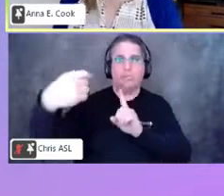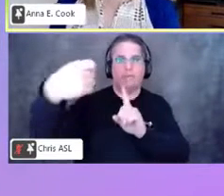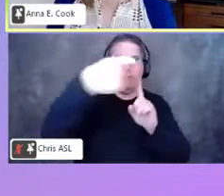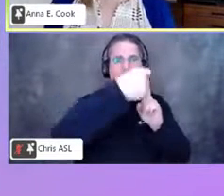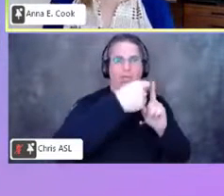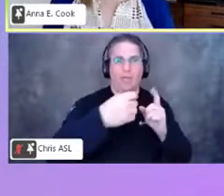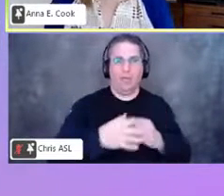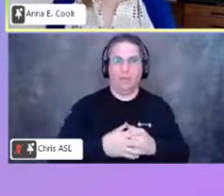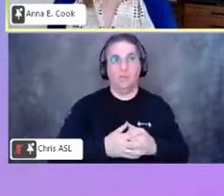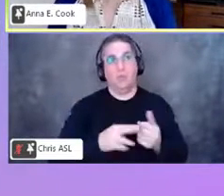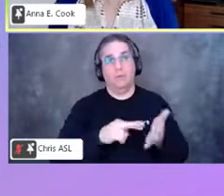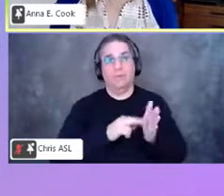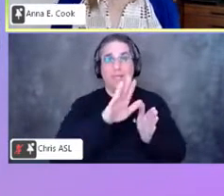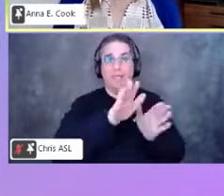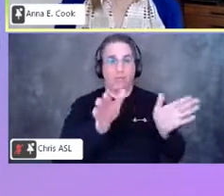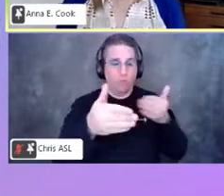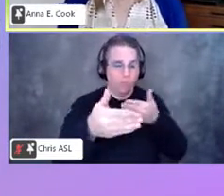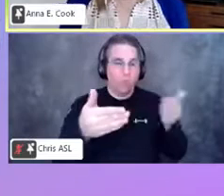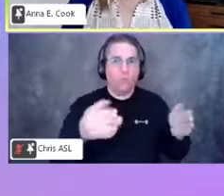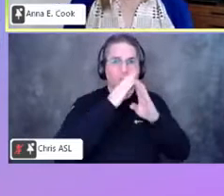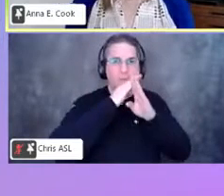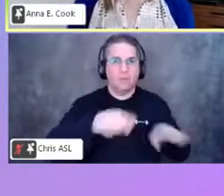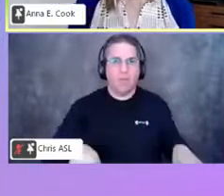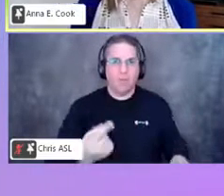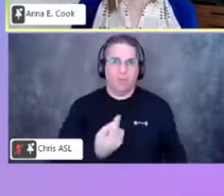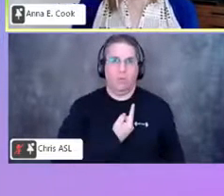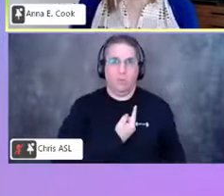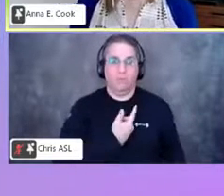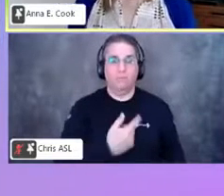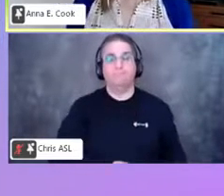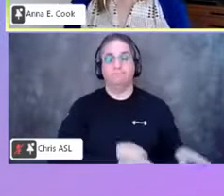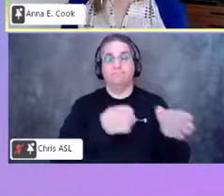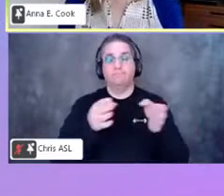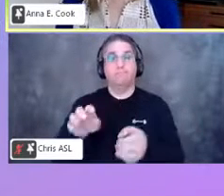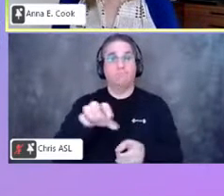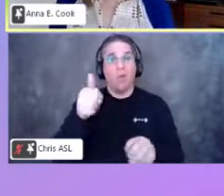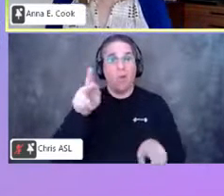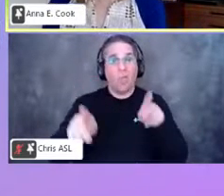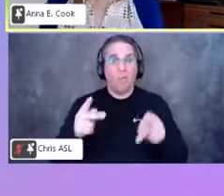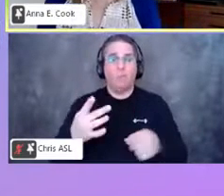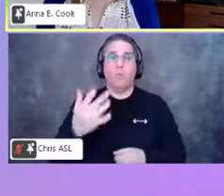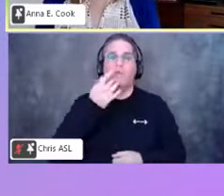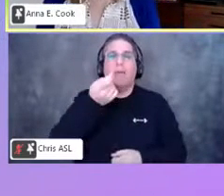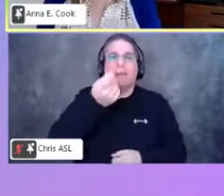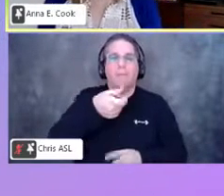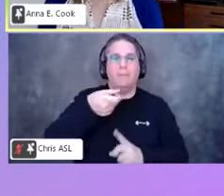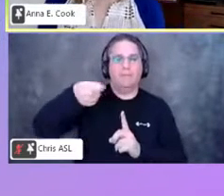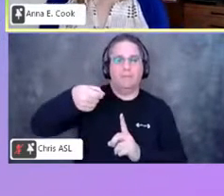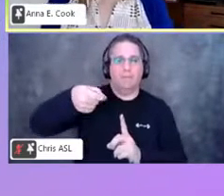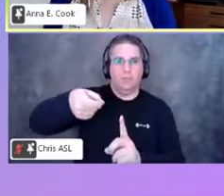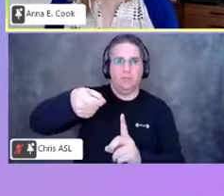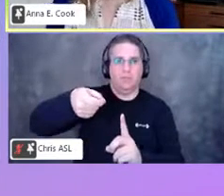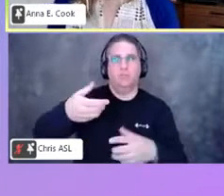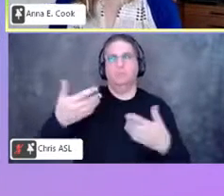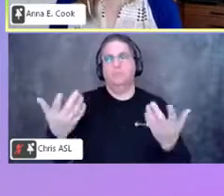silent environment by themselves some people need some stimuli to focus such as soothing